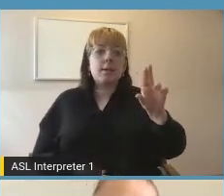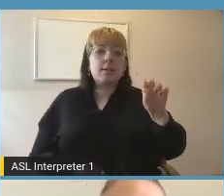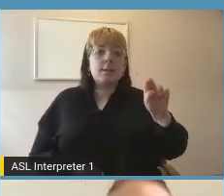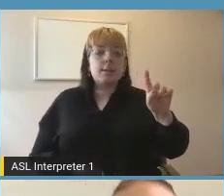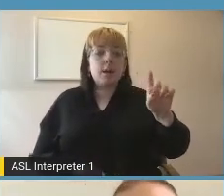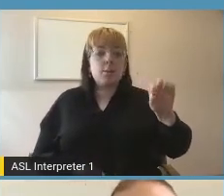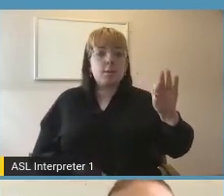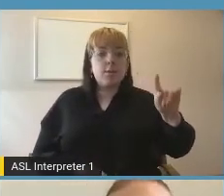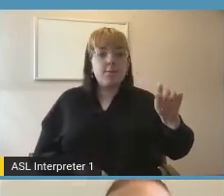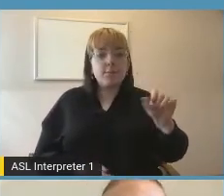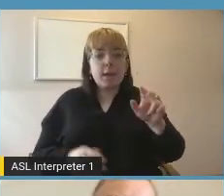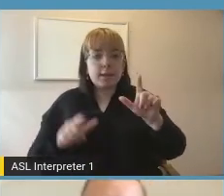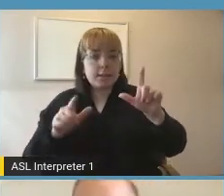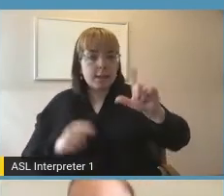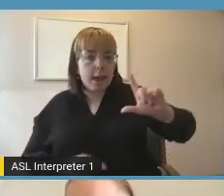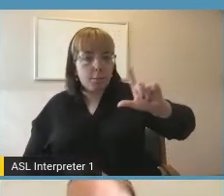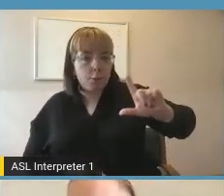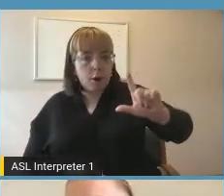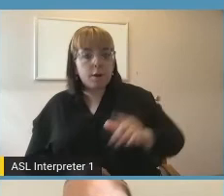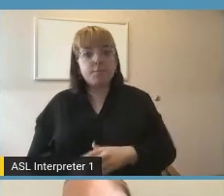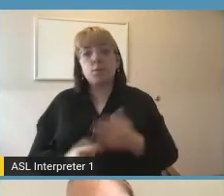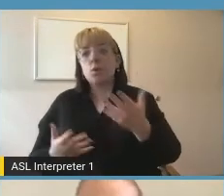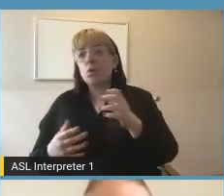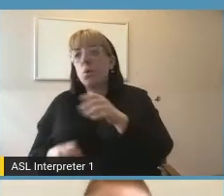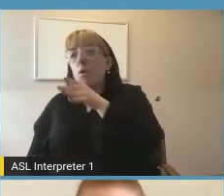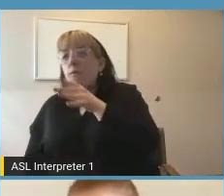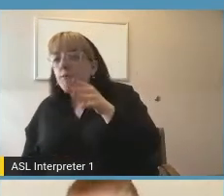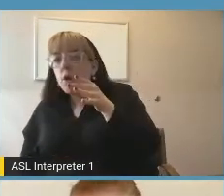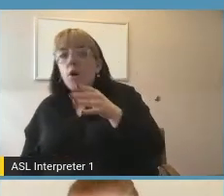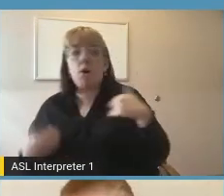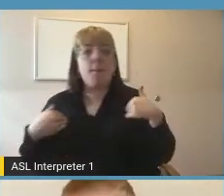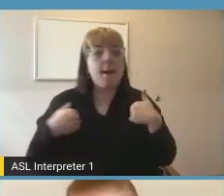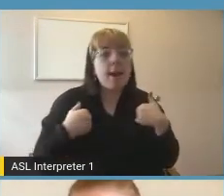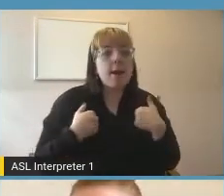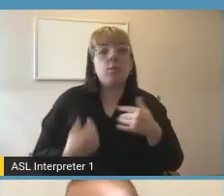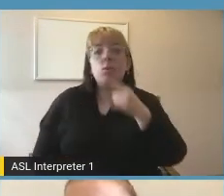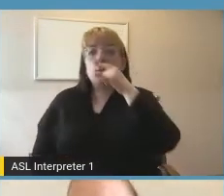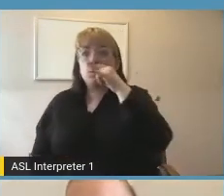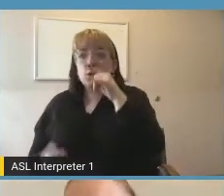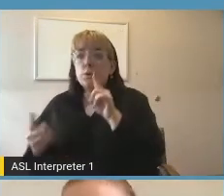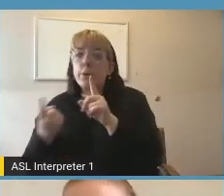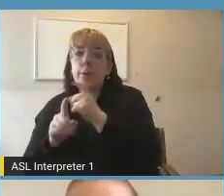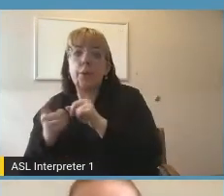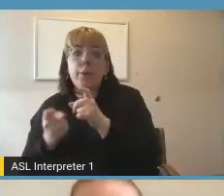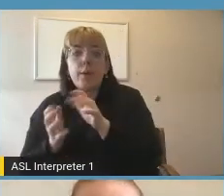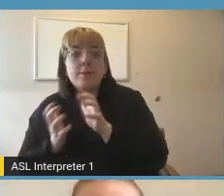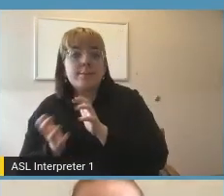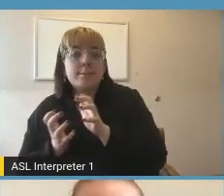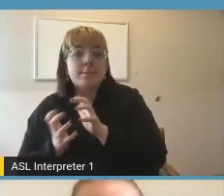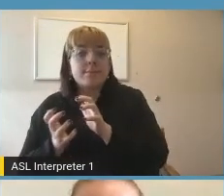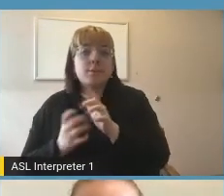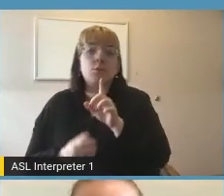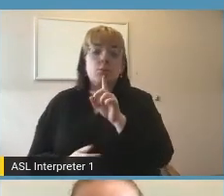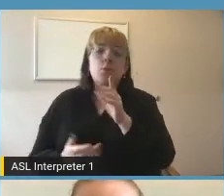water running you want a farm you want animals you want children running or laughing that is really good for that.